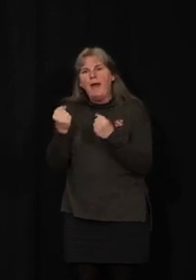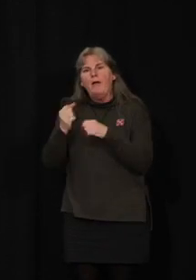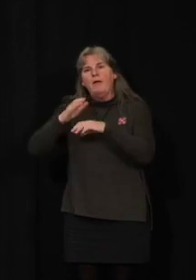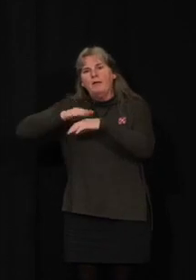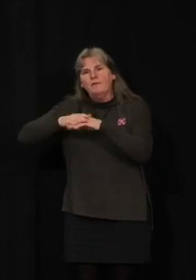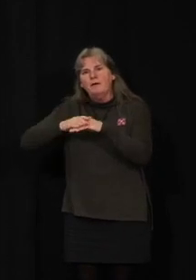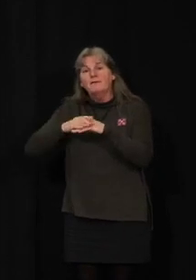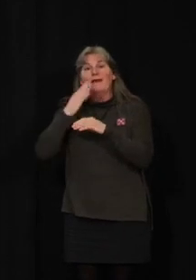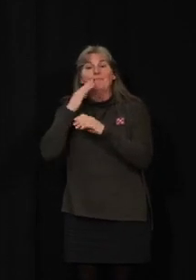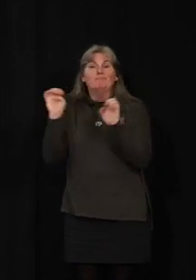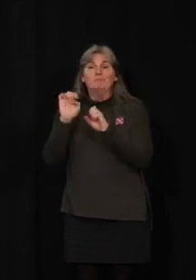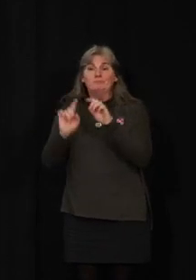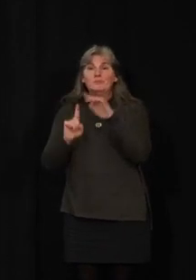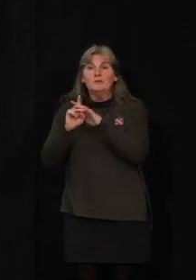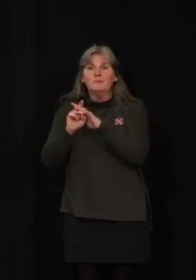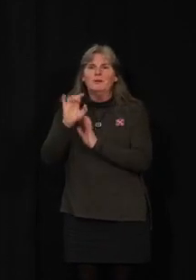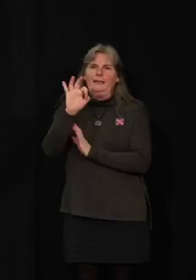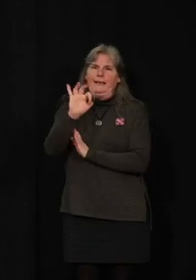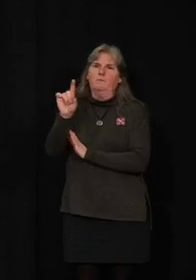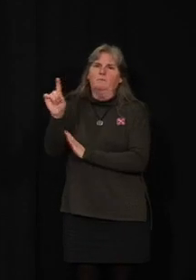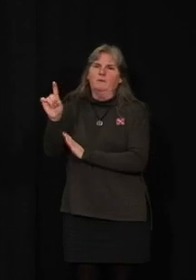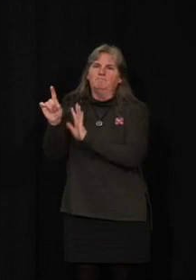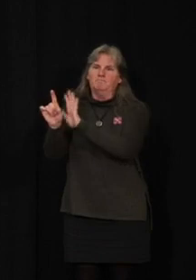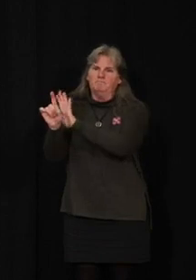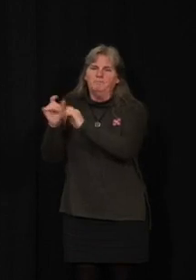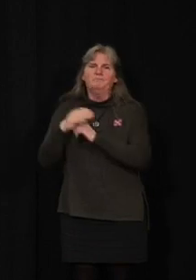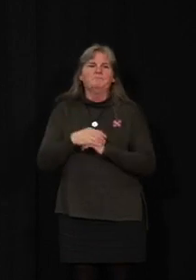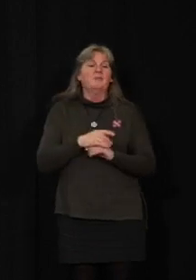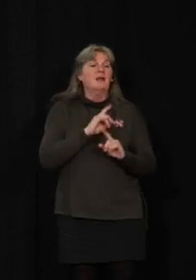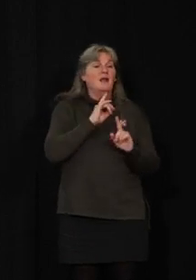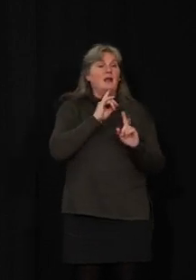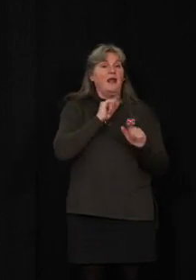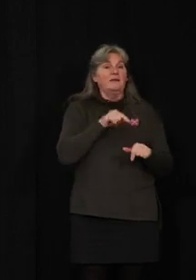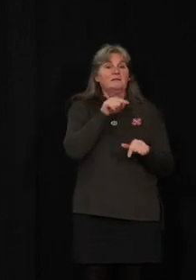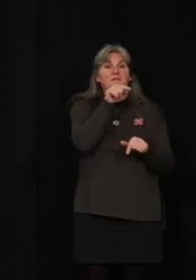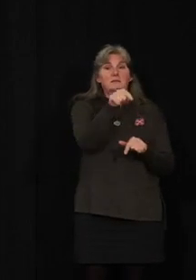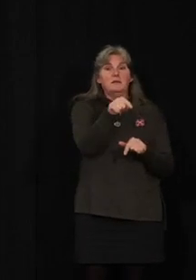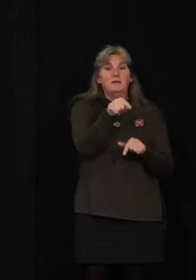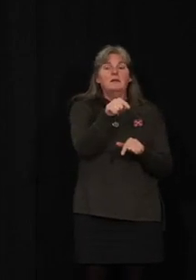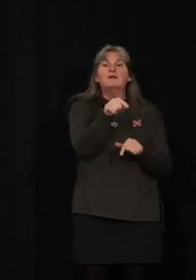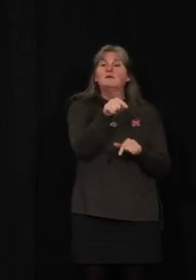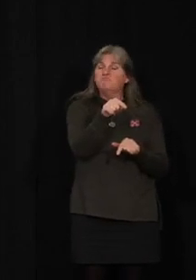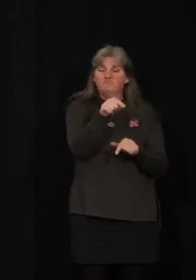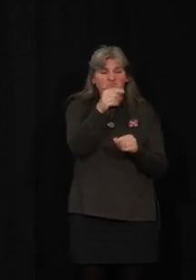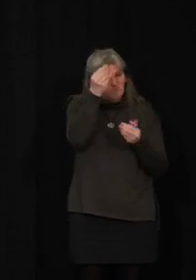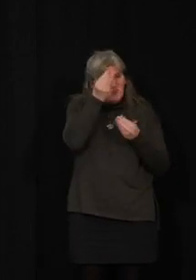Operators will connect callers with the latest and most accurae nonmedical information about